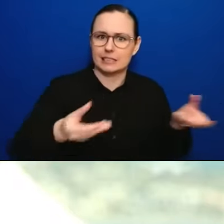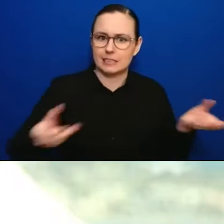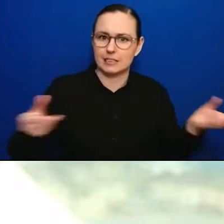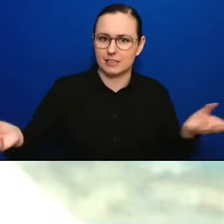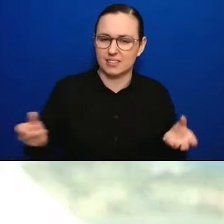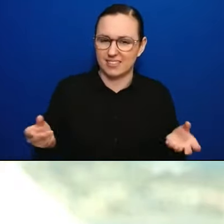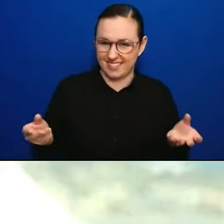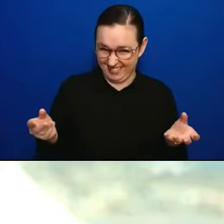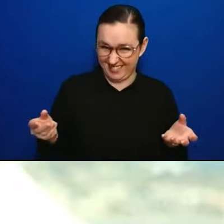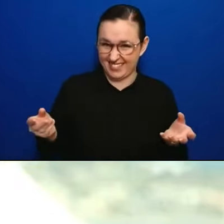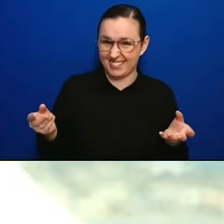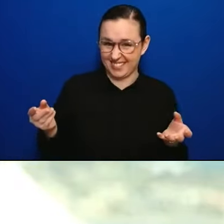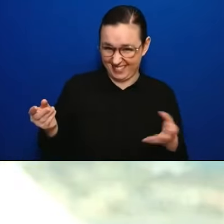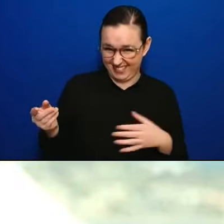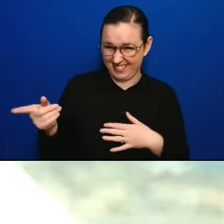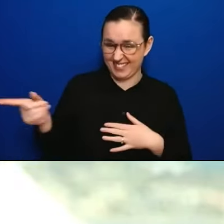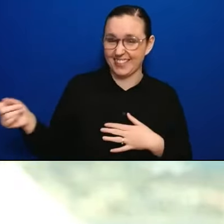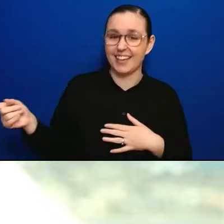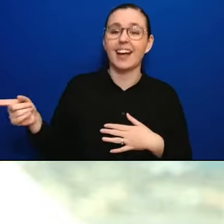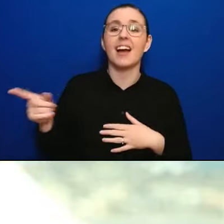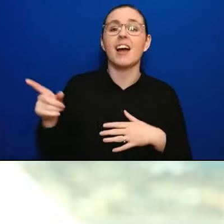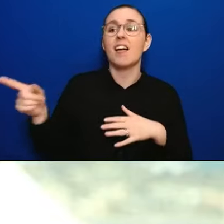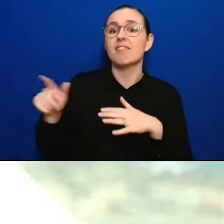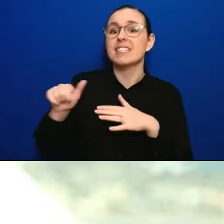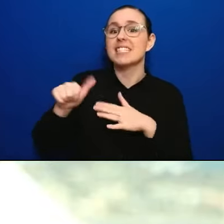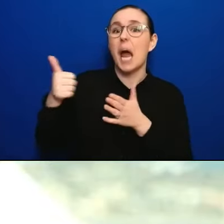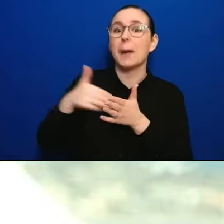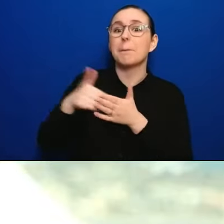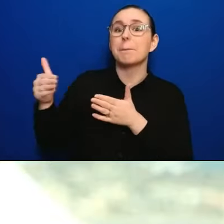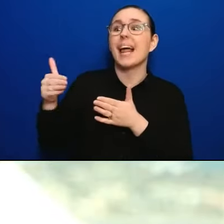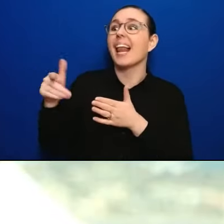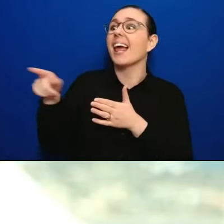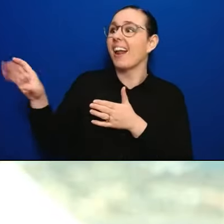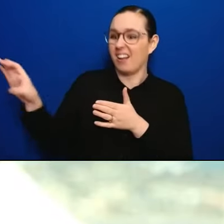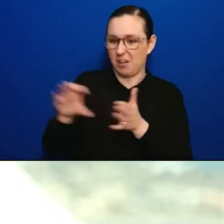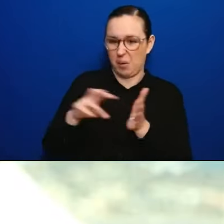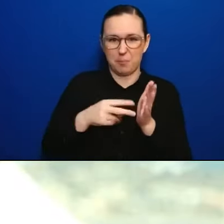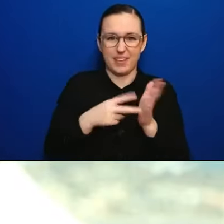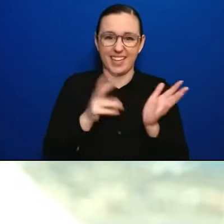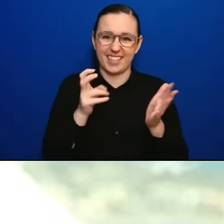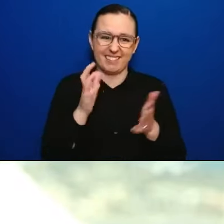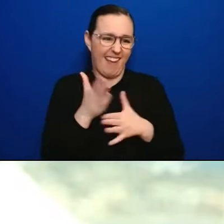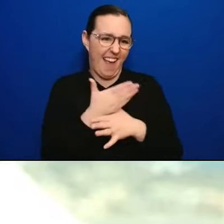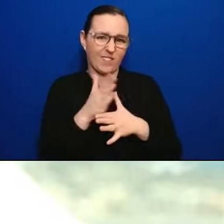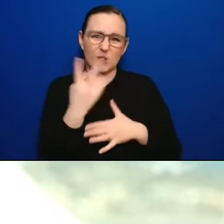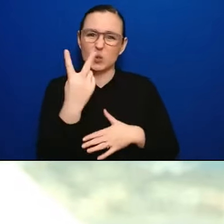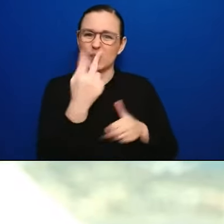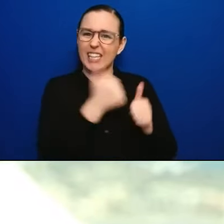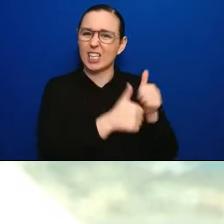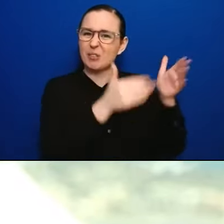you're talking 10 million rapid tests that's less than 2 per person and we're using them in